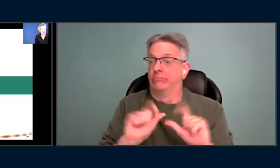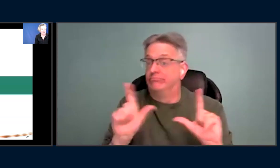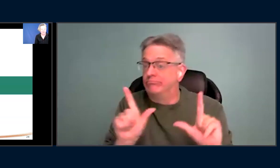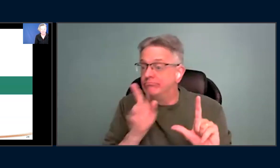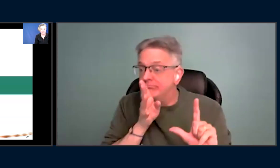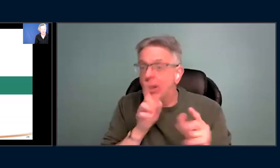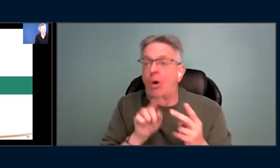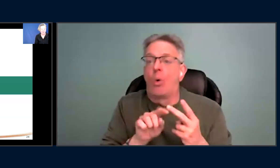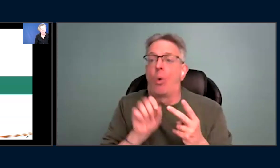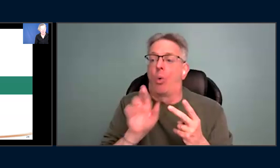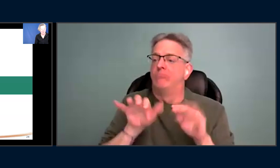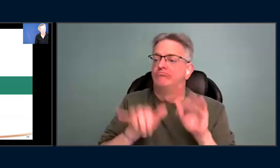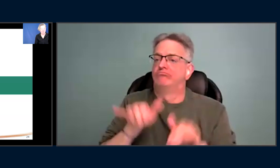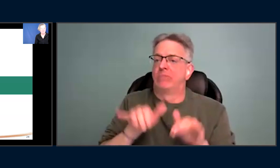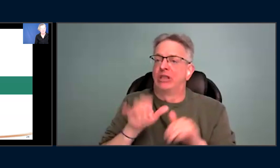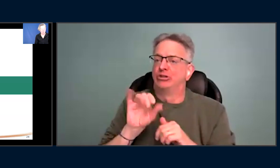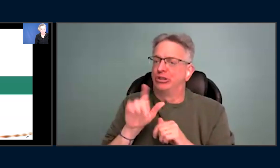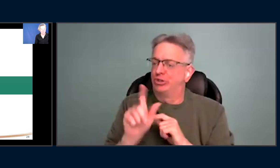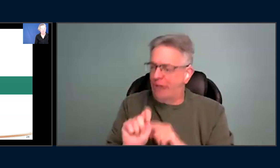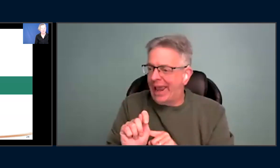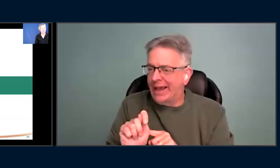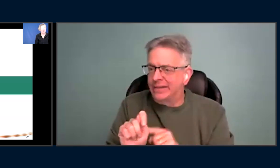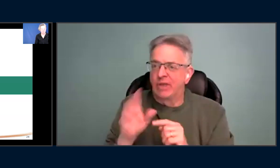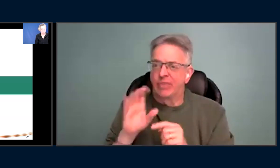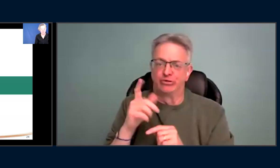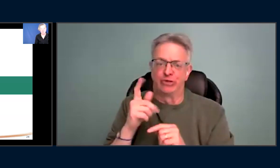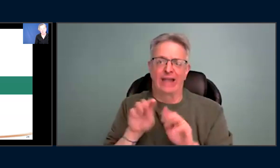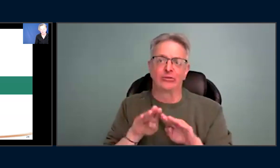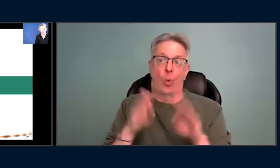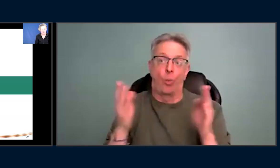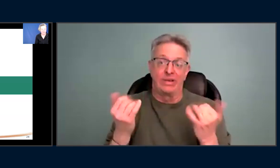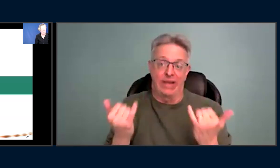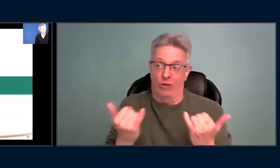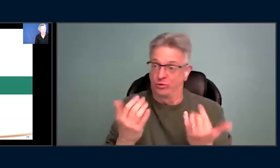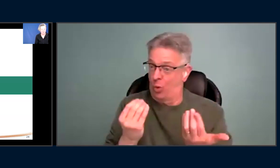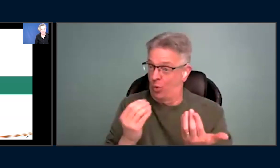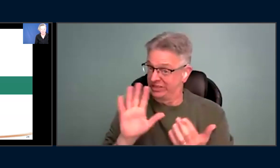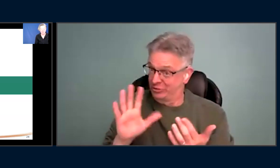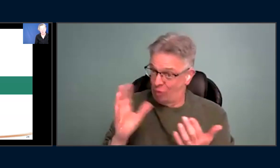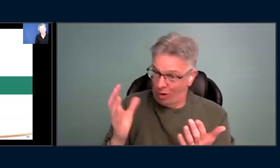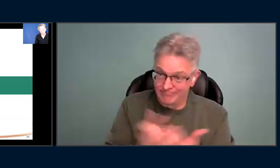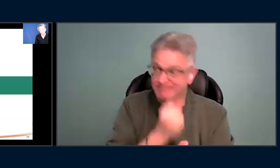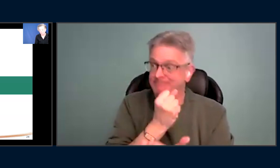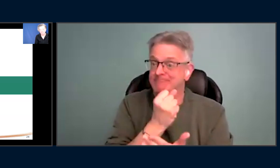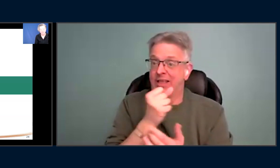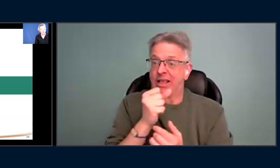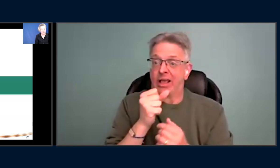from any participants that are here today. You can speak-- Those who have questions, feel free to pull up the video or do a chat.